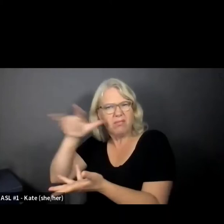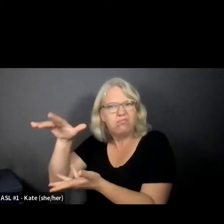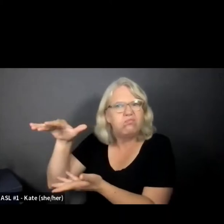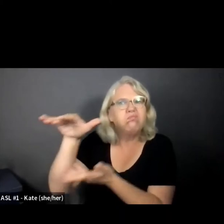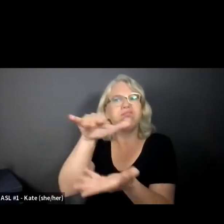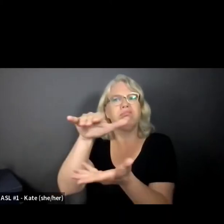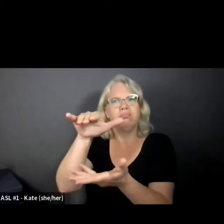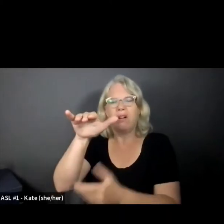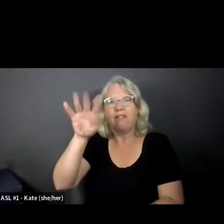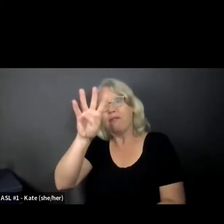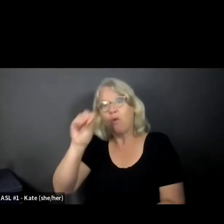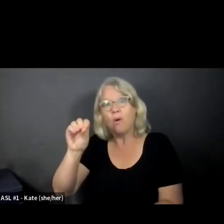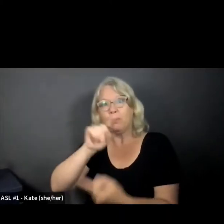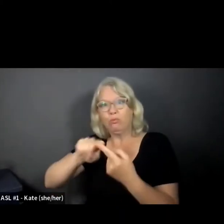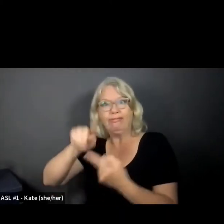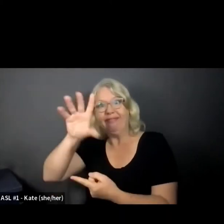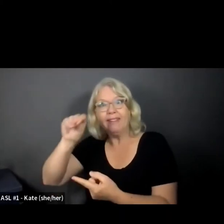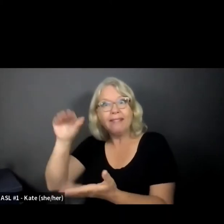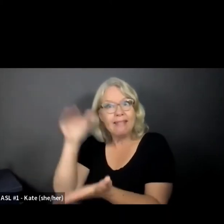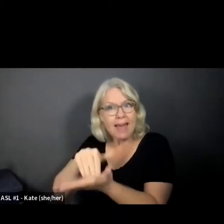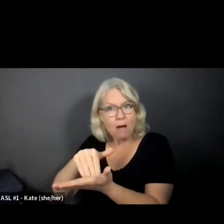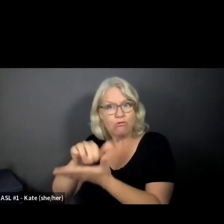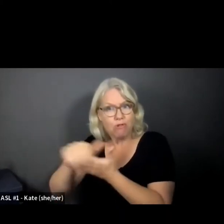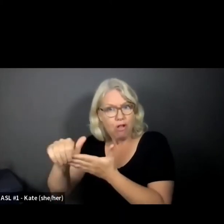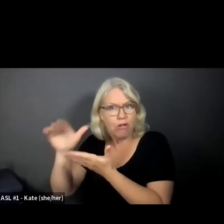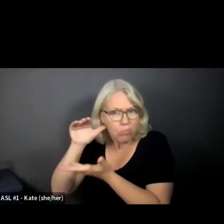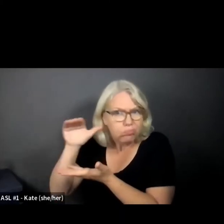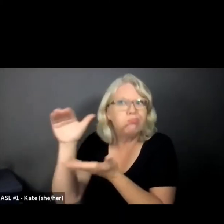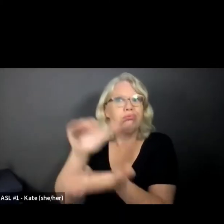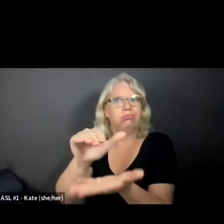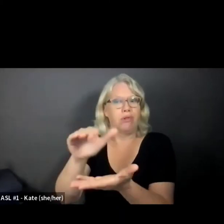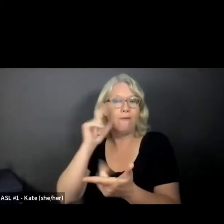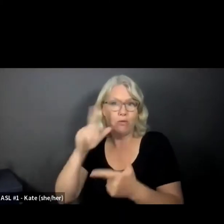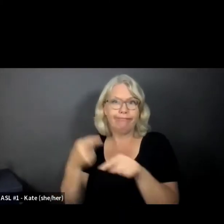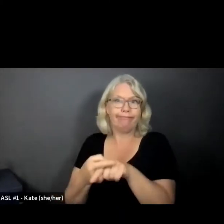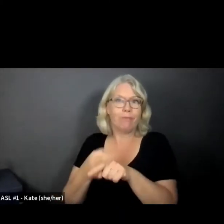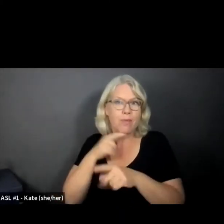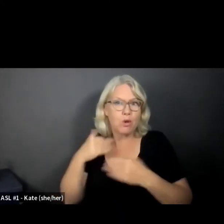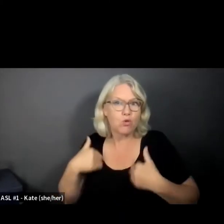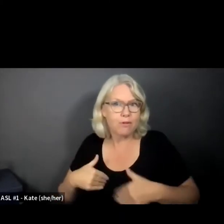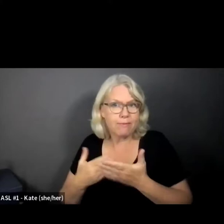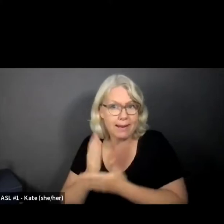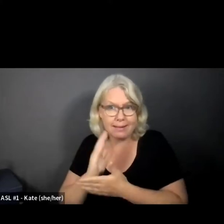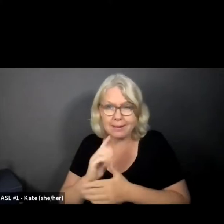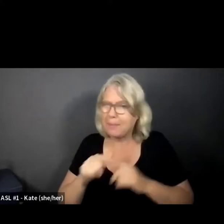BUT FOR SUCCESSFUL CASES. BUT NOT FOR DISABILITY DISCRIMINATION.